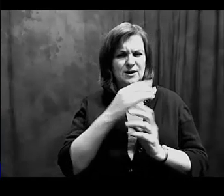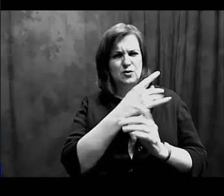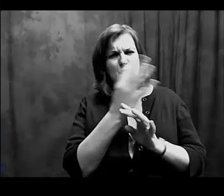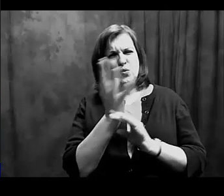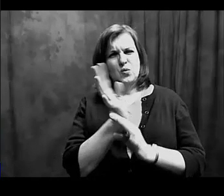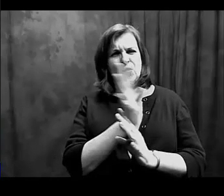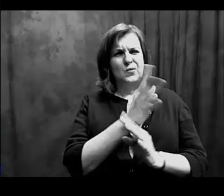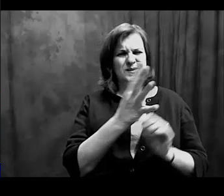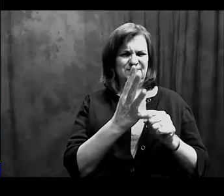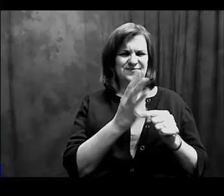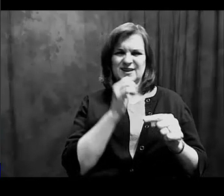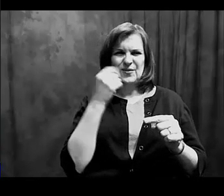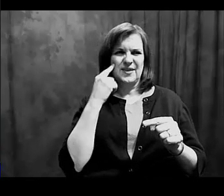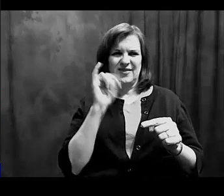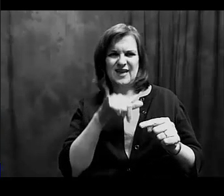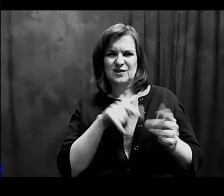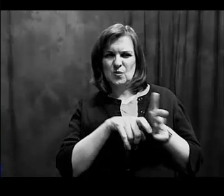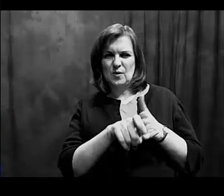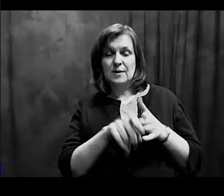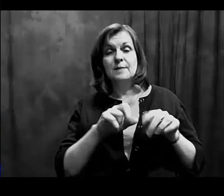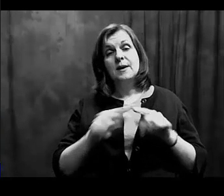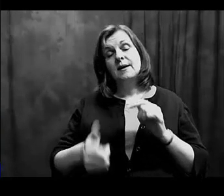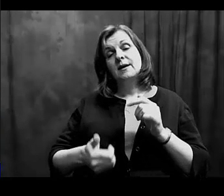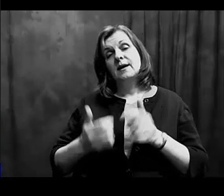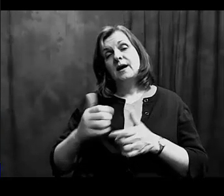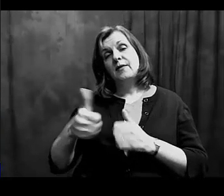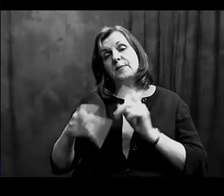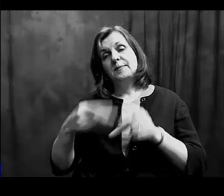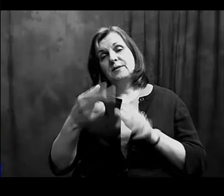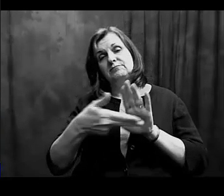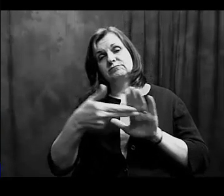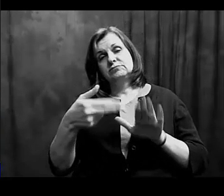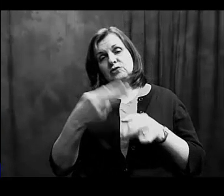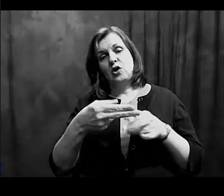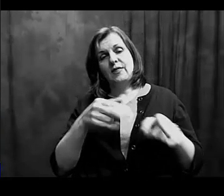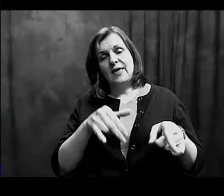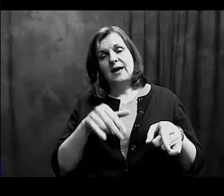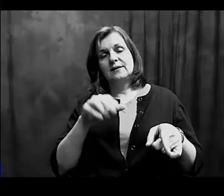probably wouldn't think about it is being a worm - but some folks refer to it as a tube worm